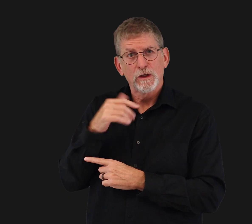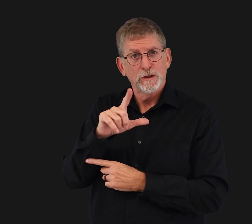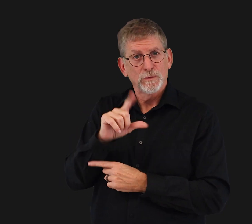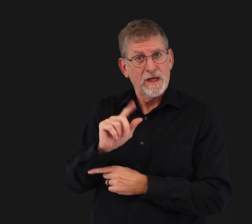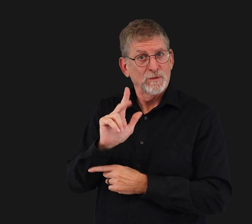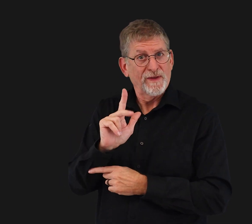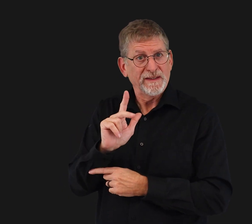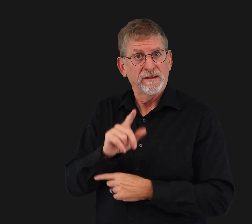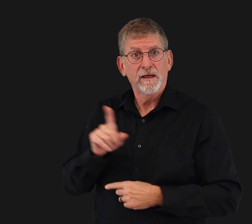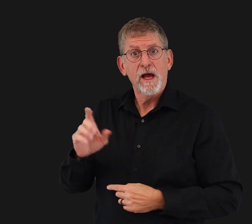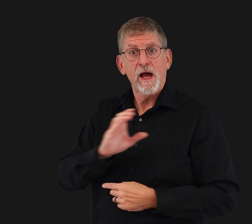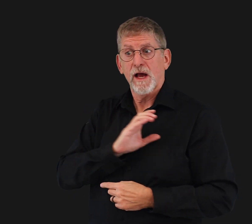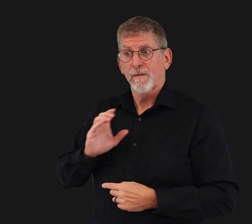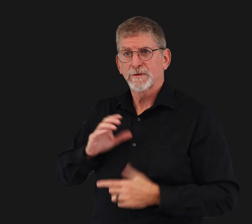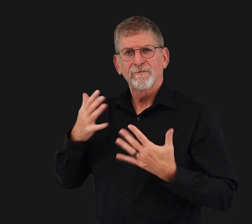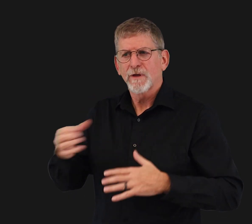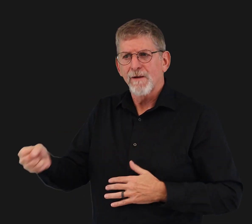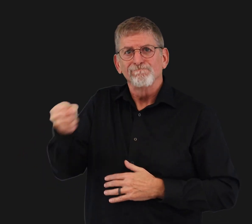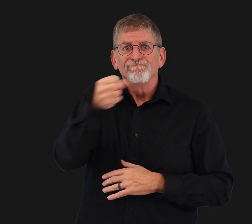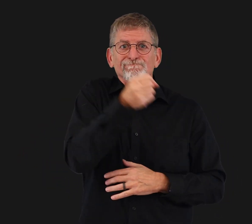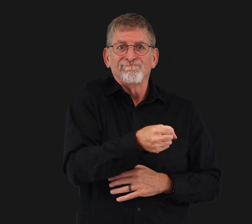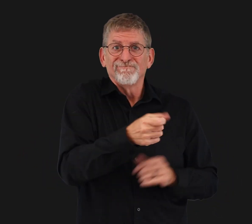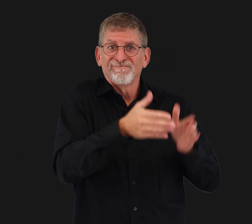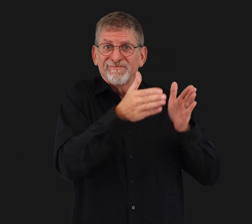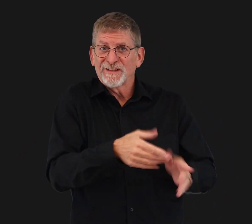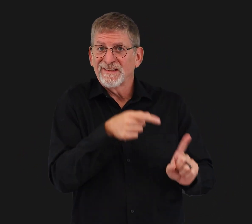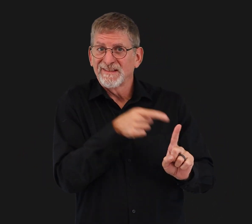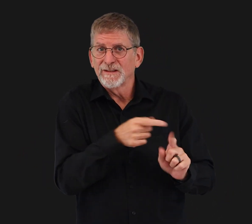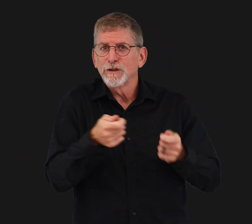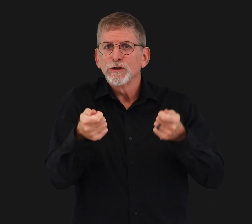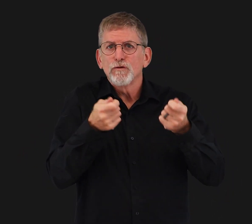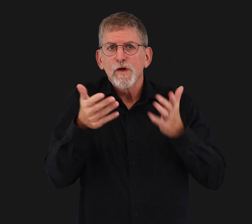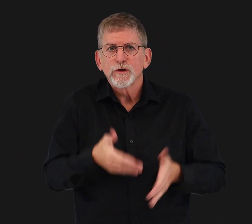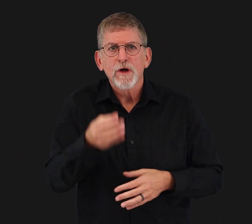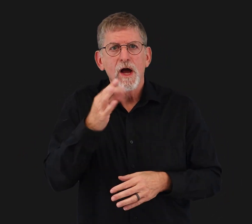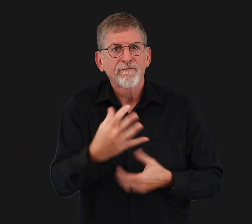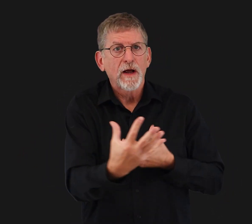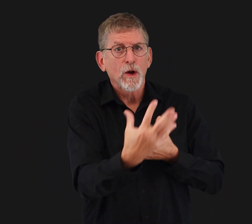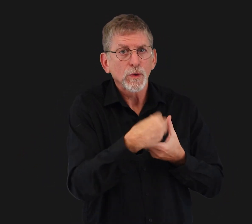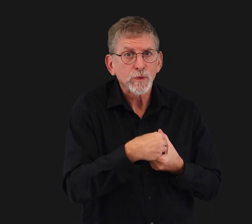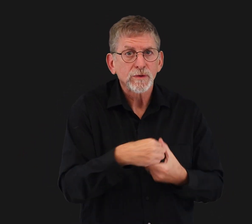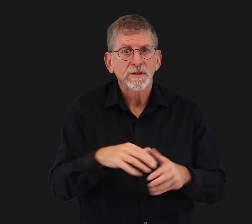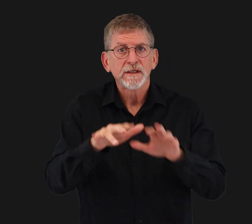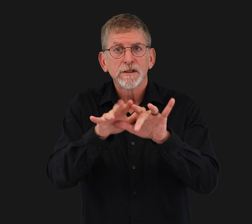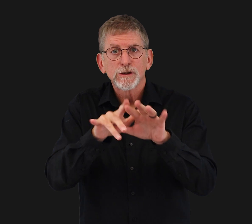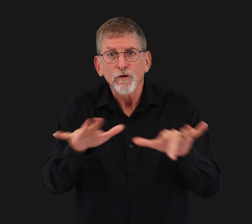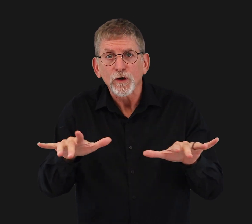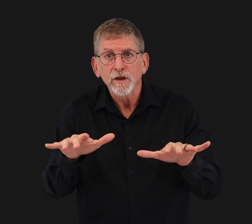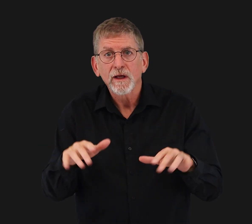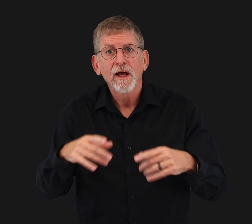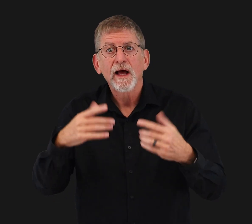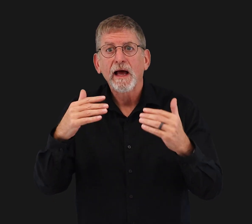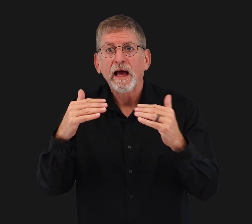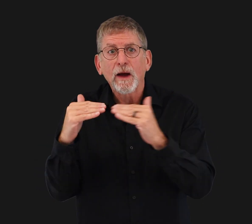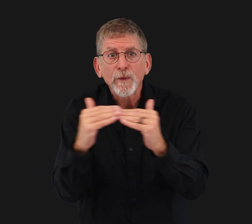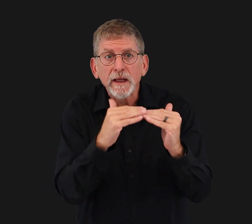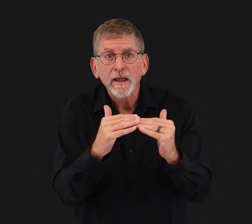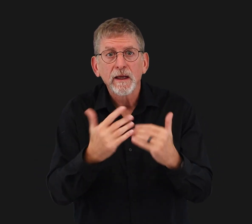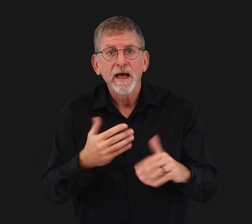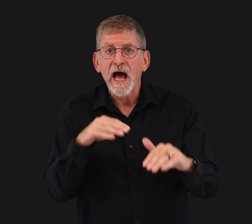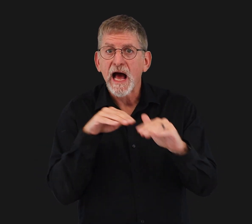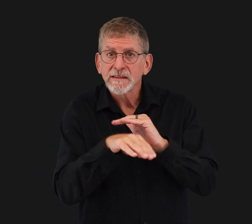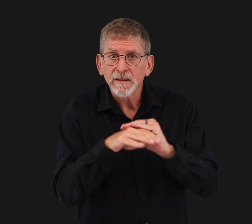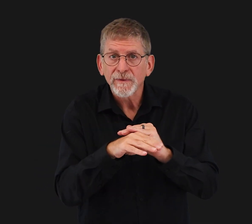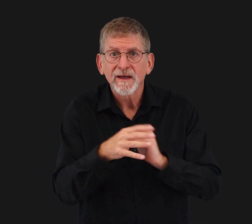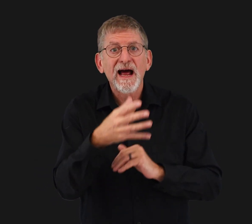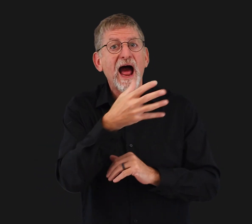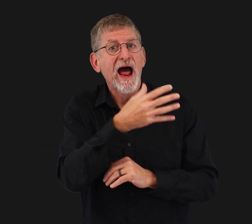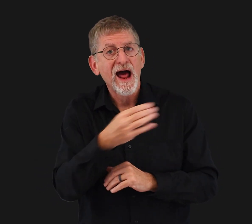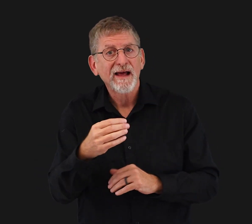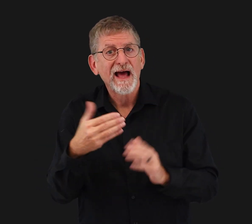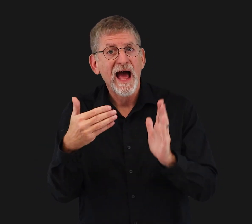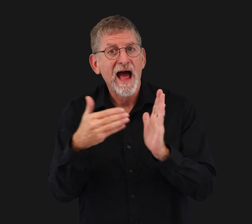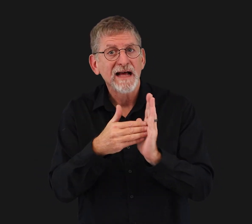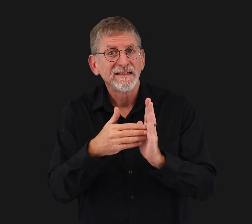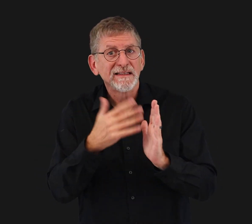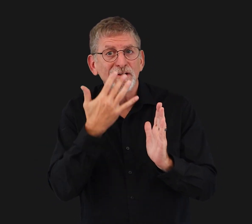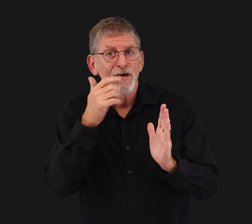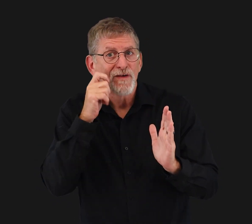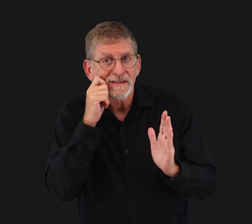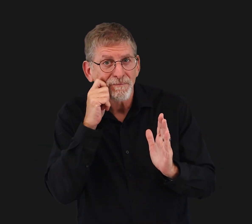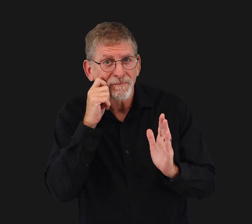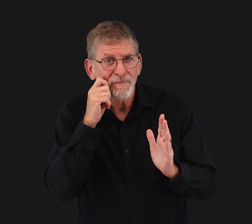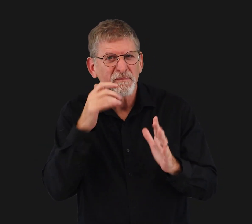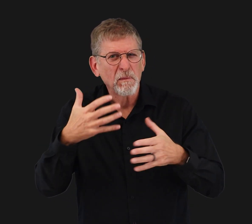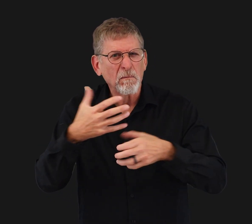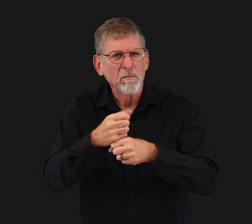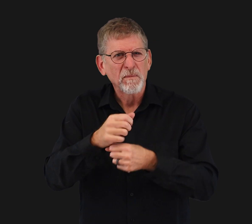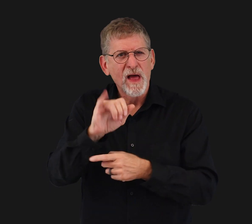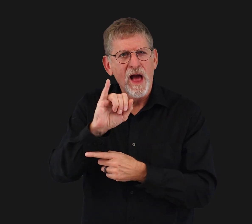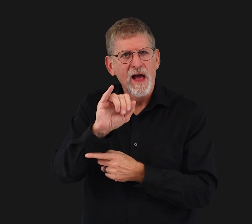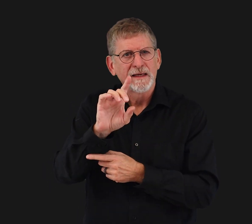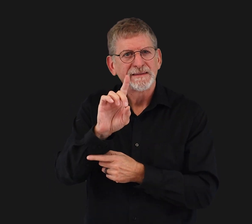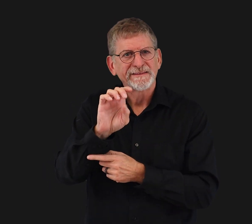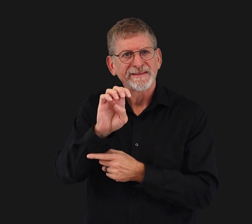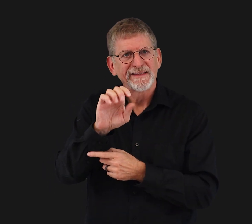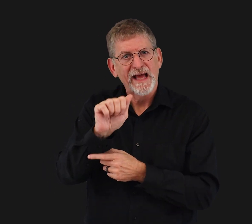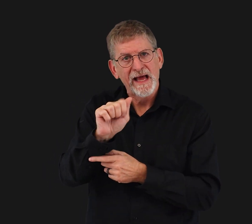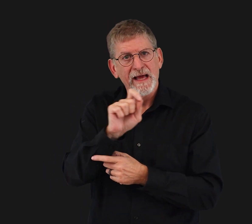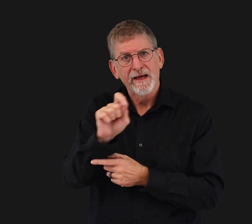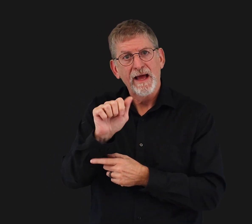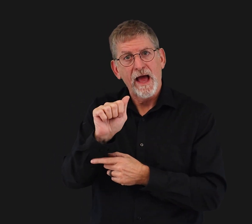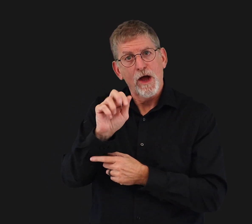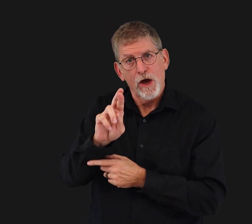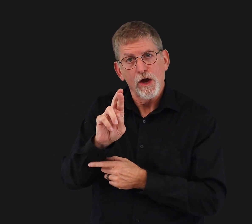In 2023, the Commission appointed a Director of Inclusion, Diversity, Equity, Accessibility and Anti-Racism (IDEA-AR responsible